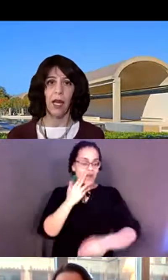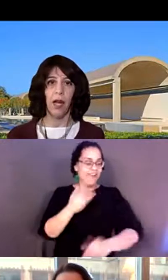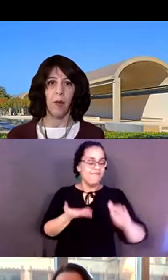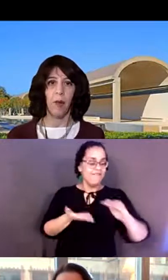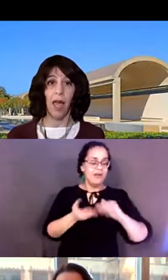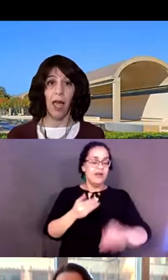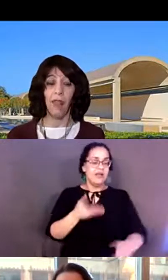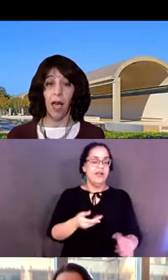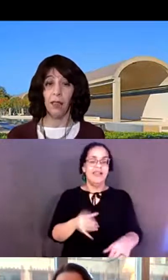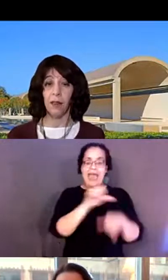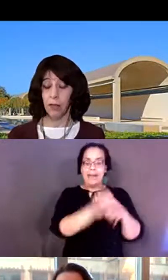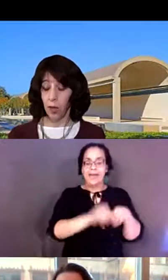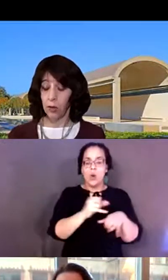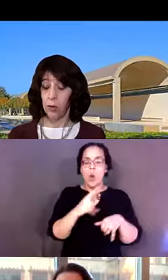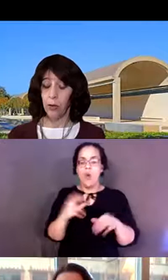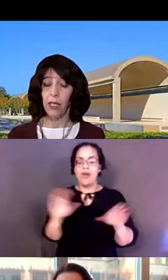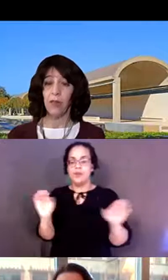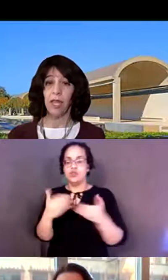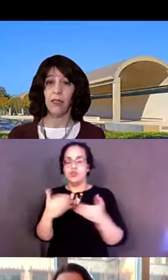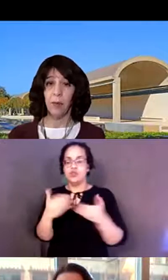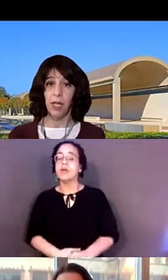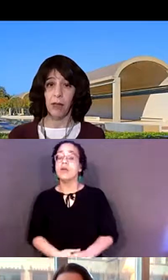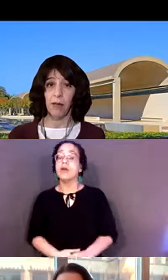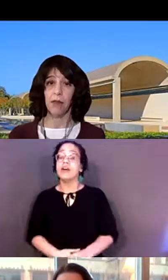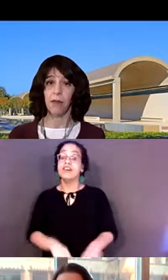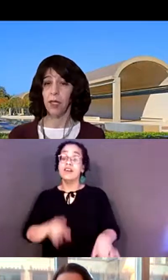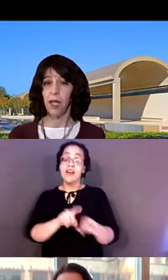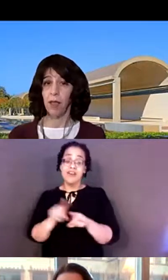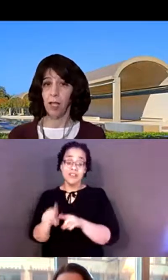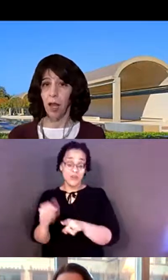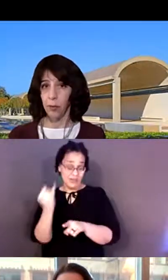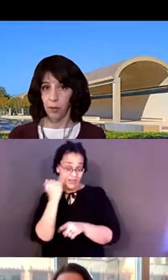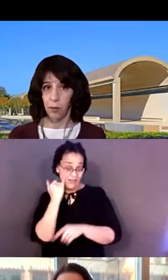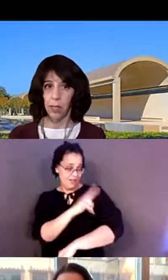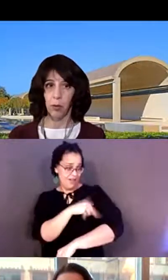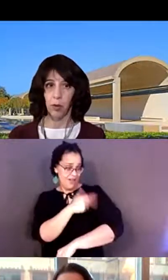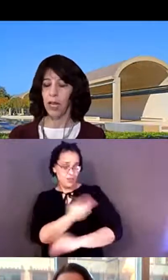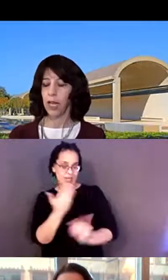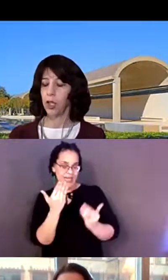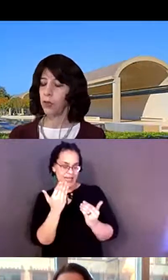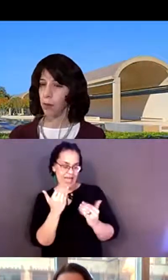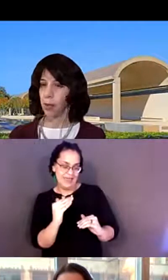And that can also mean if they limited the limit on the number of